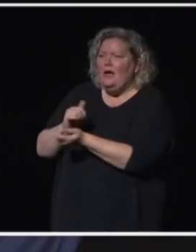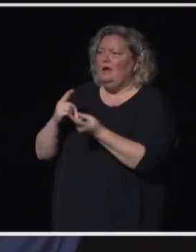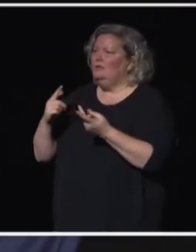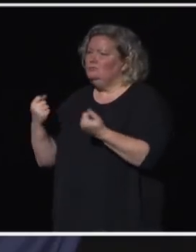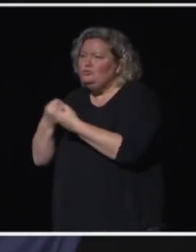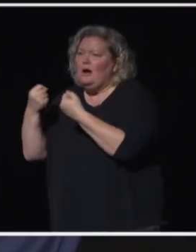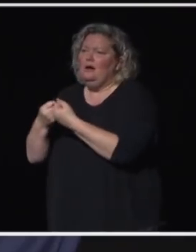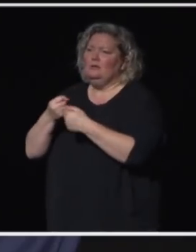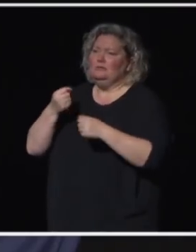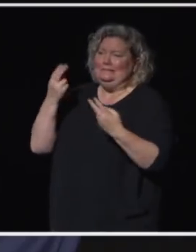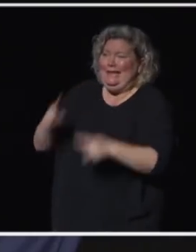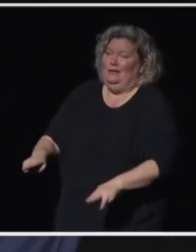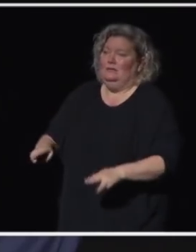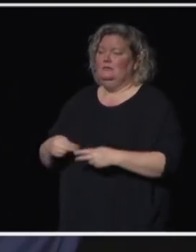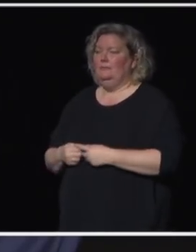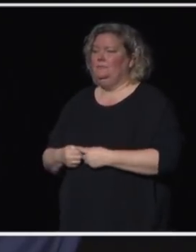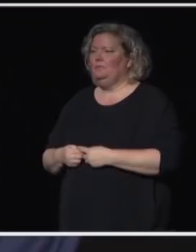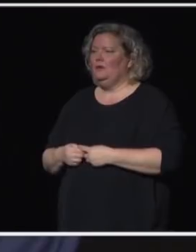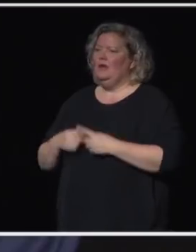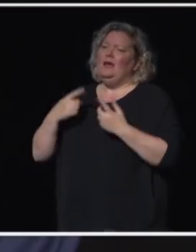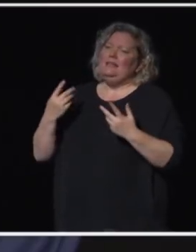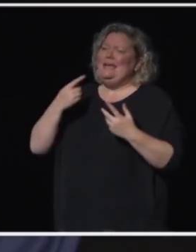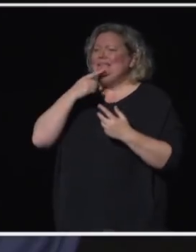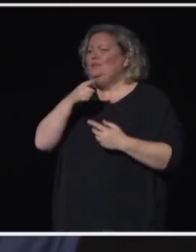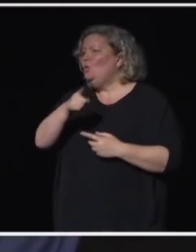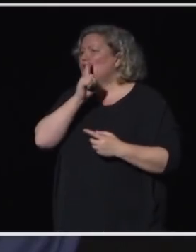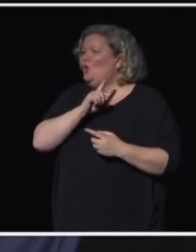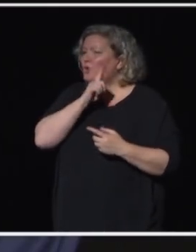It was said that these lost girls were sweet as honey and would not hurt a fly.